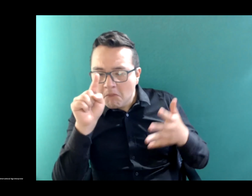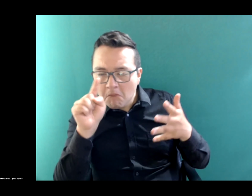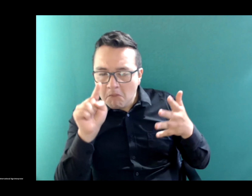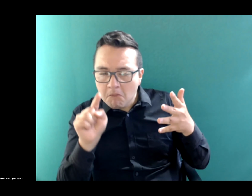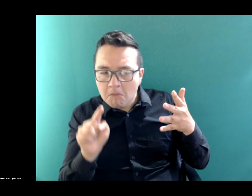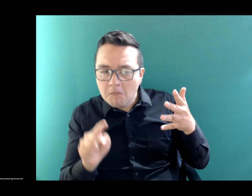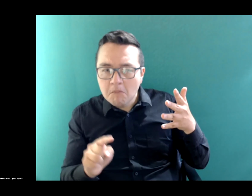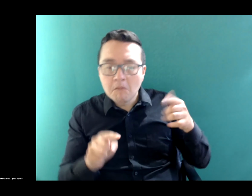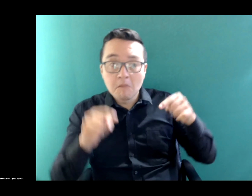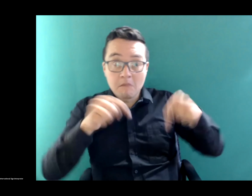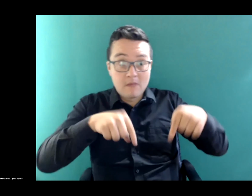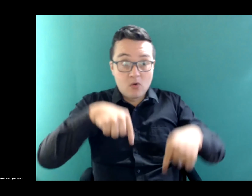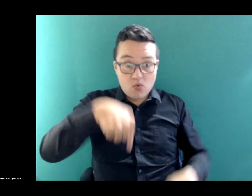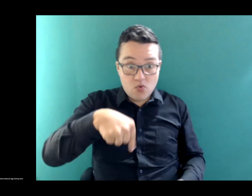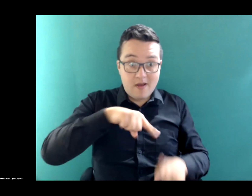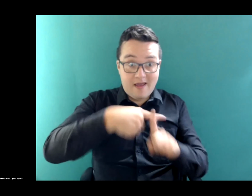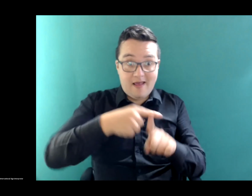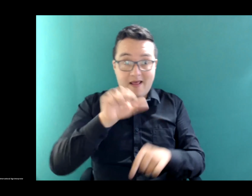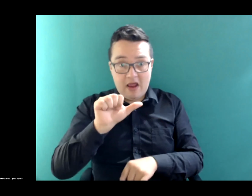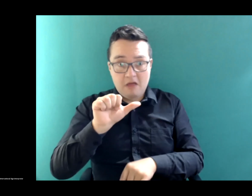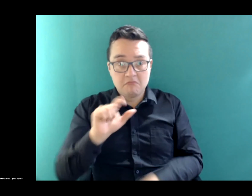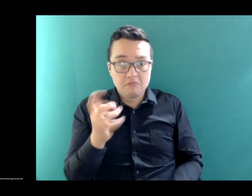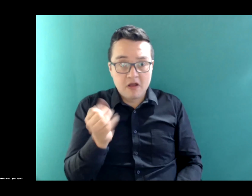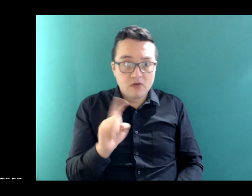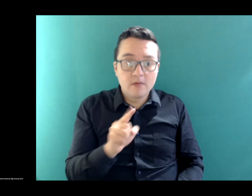Is there any more questions?